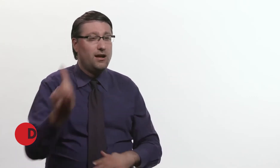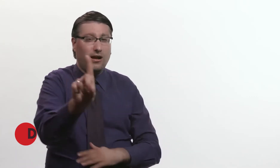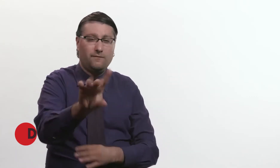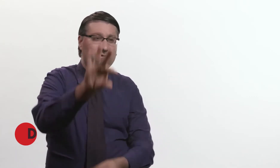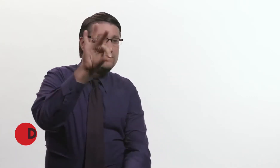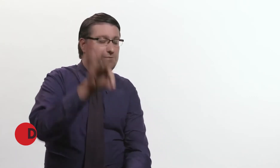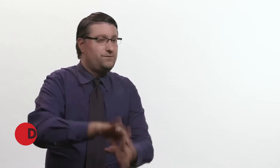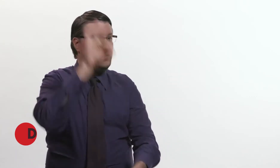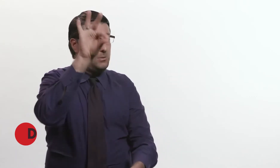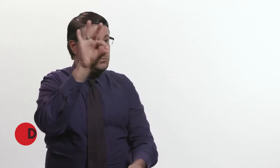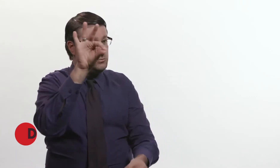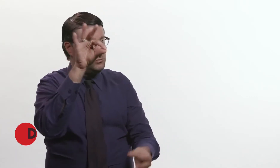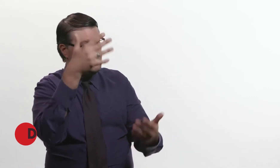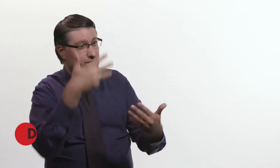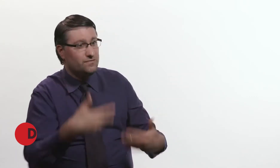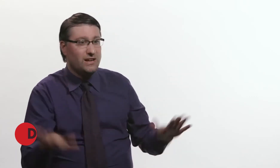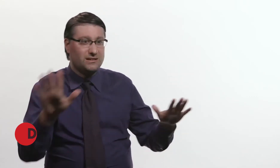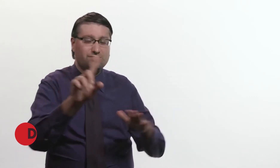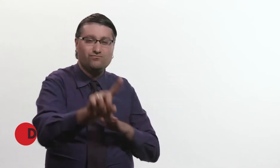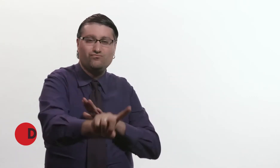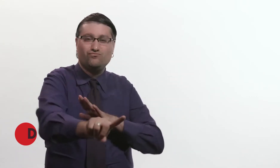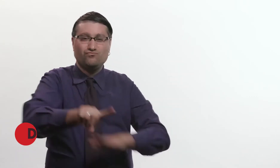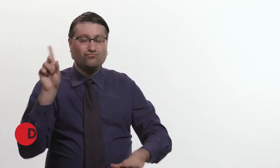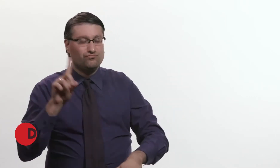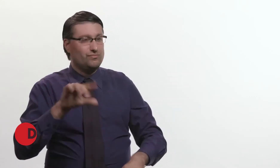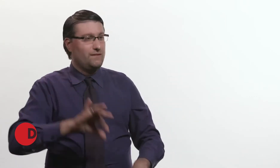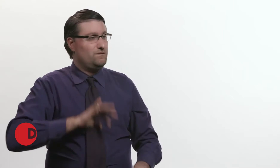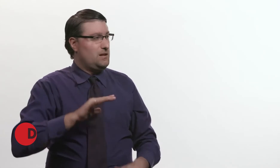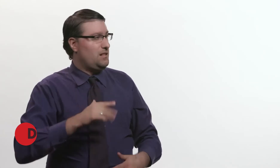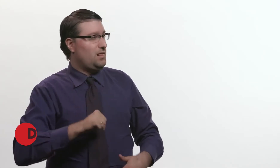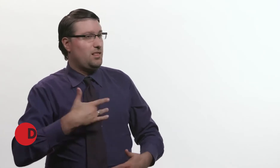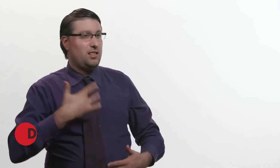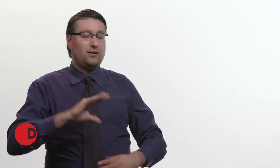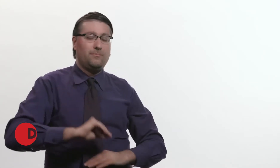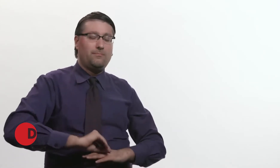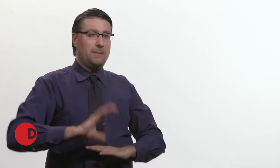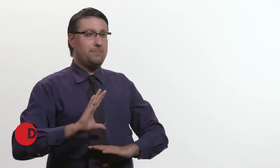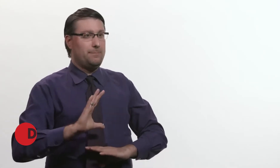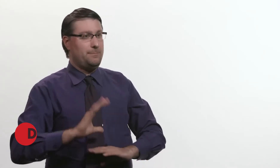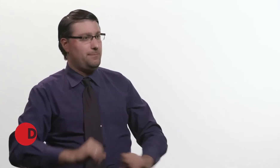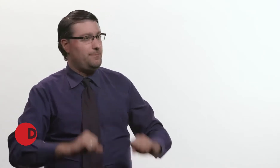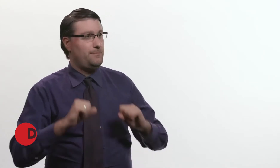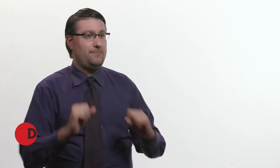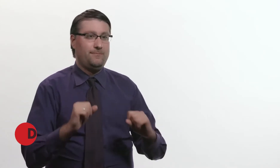to vote and leaves feeling empowered and equal...